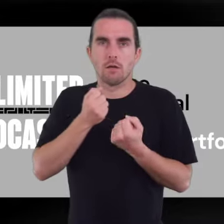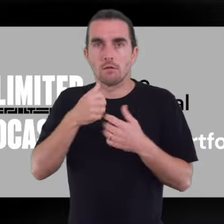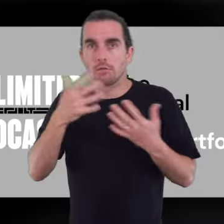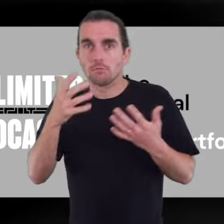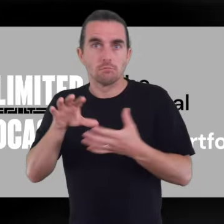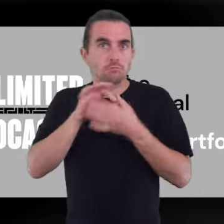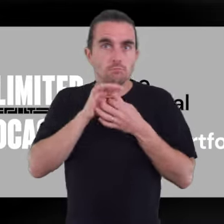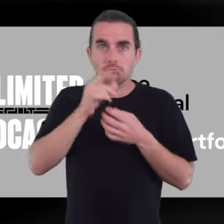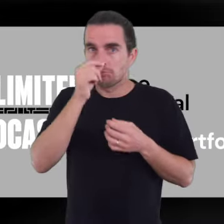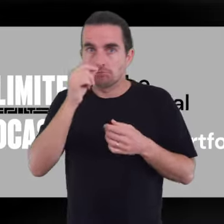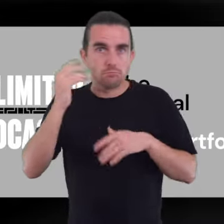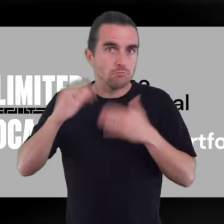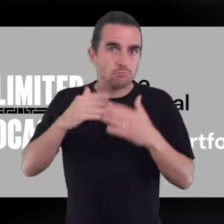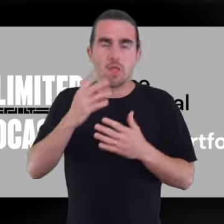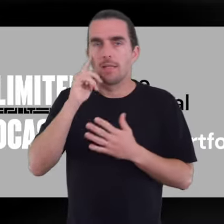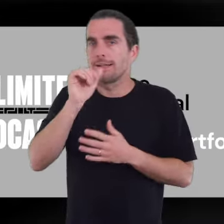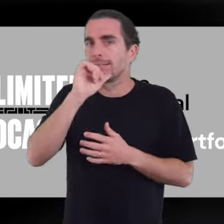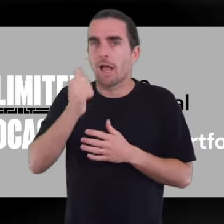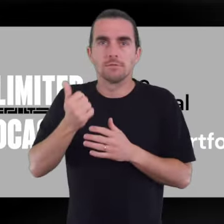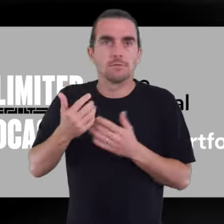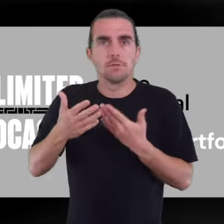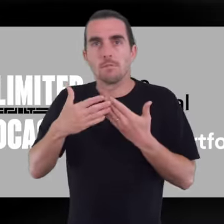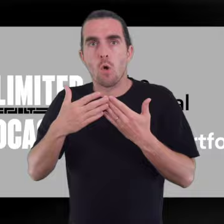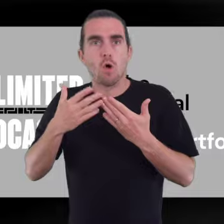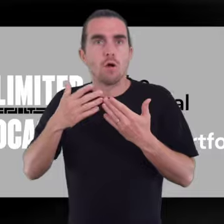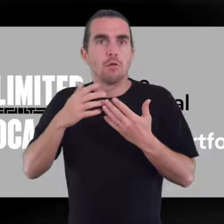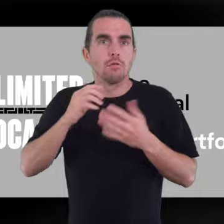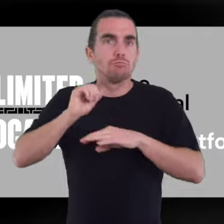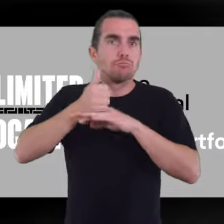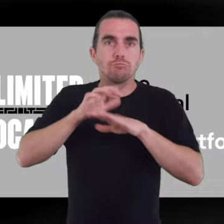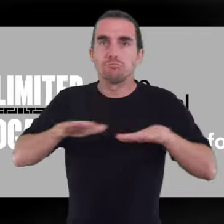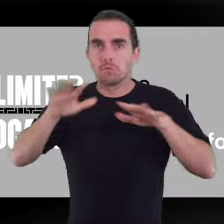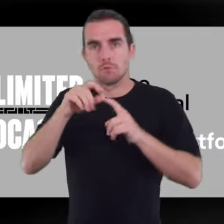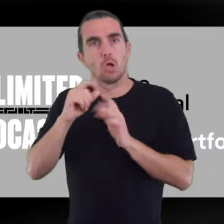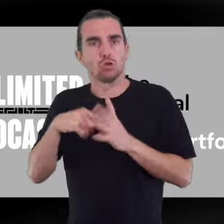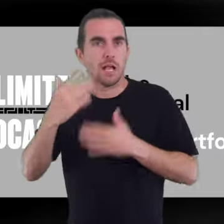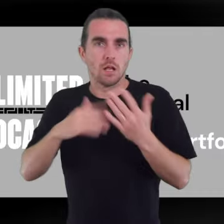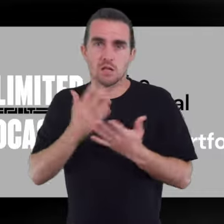to creatively connect and create communities, I think will be a really nice further avenue for this project.